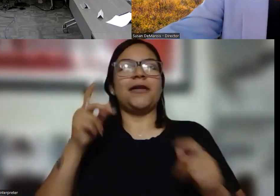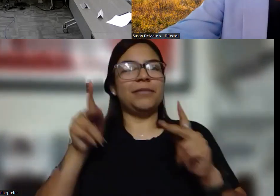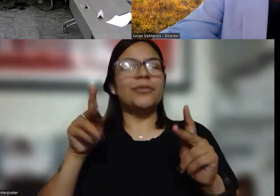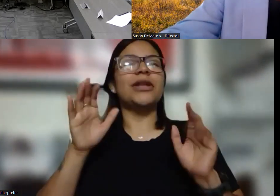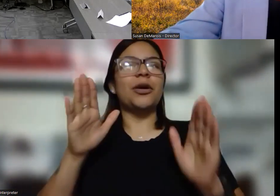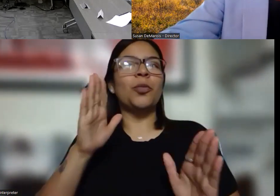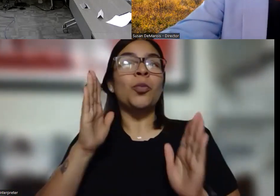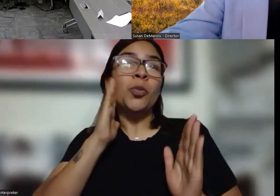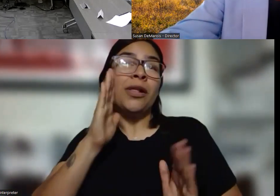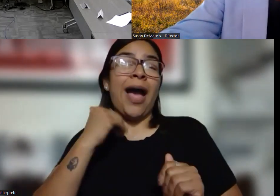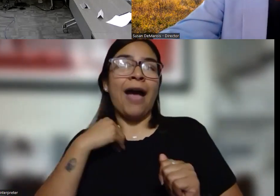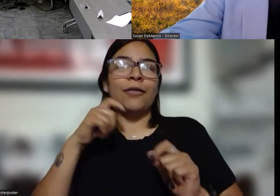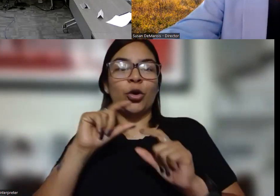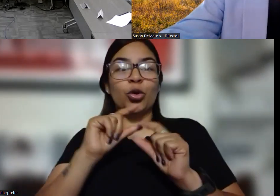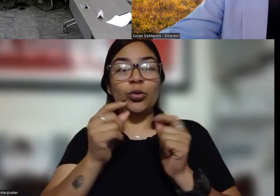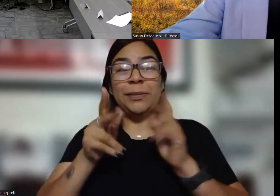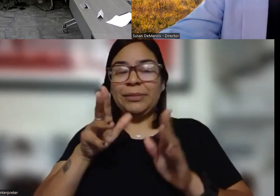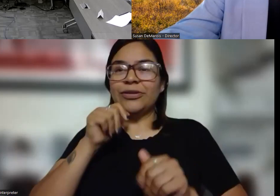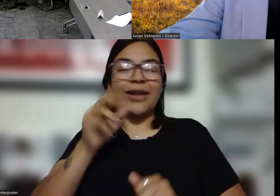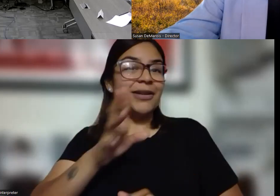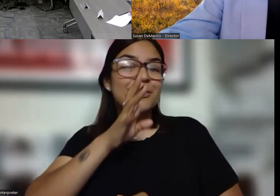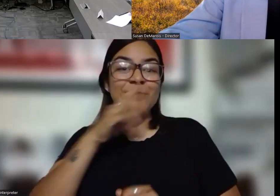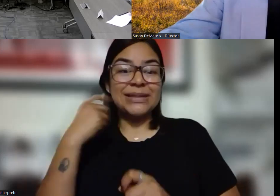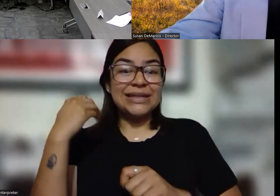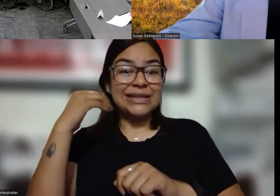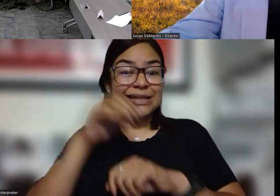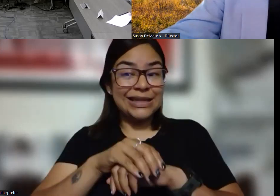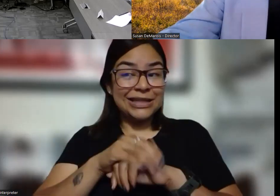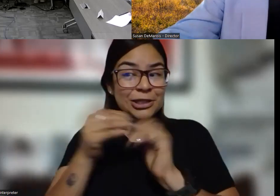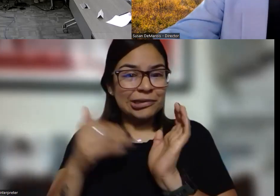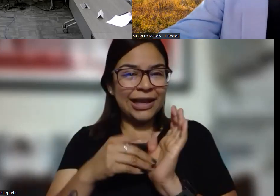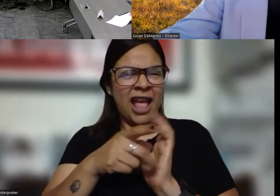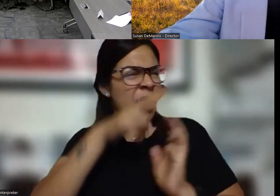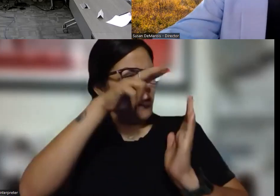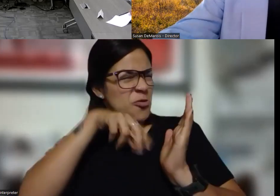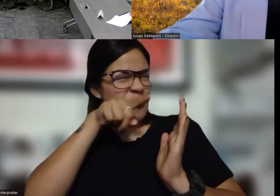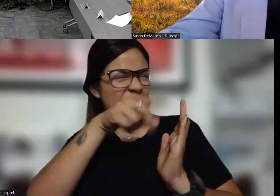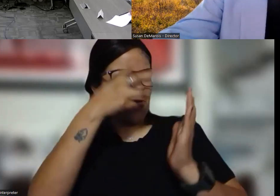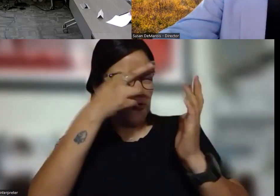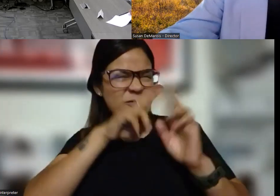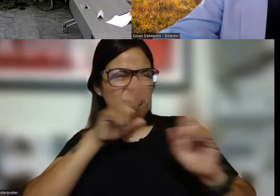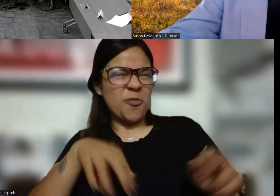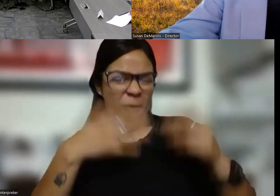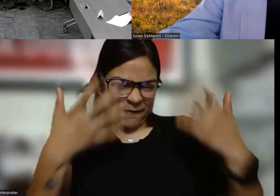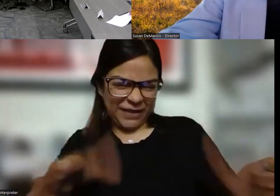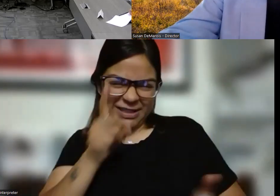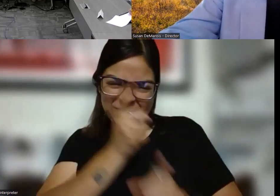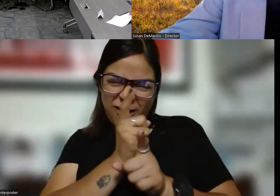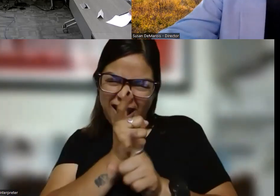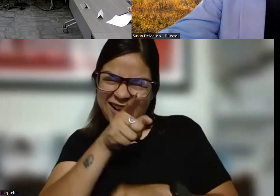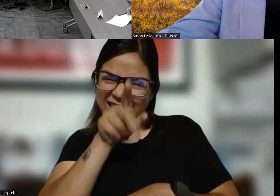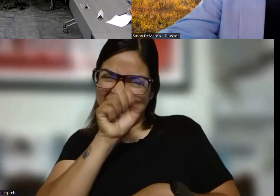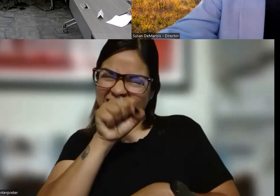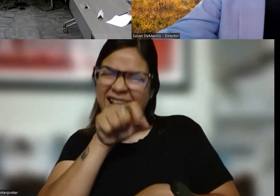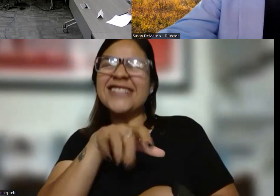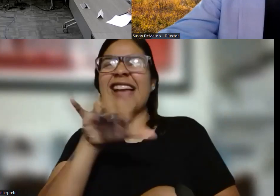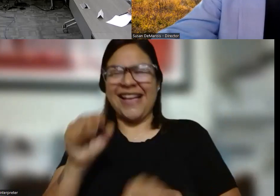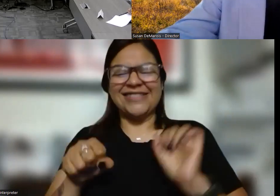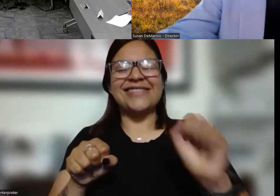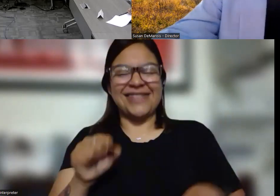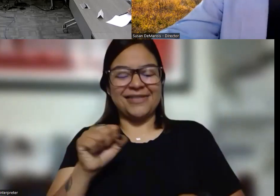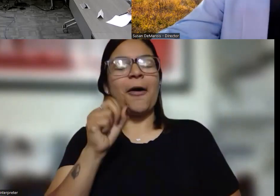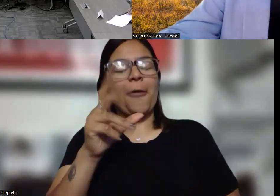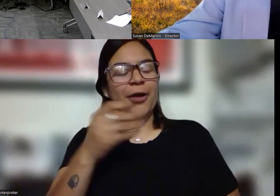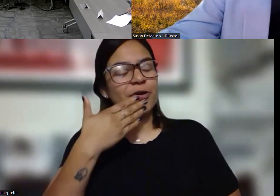all you've read the report haven't you on top of all the trends um and Wilson will share with you